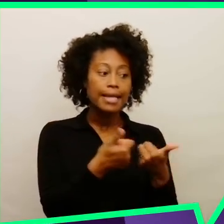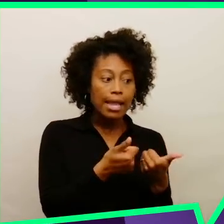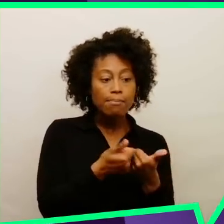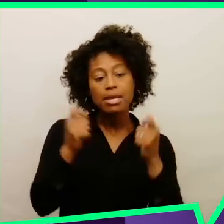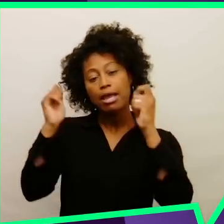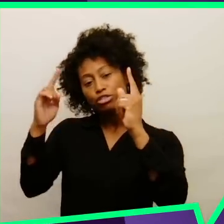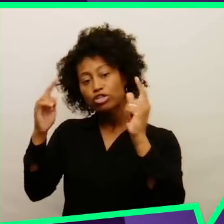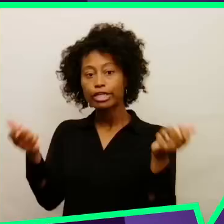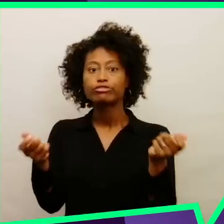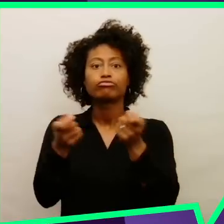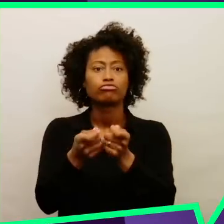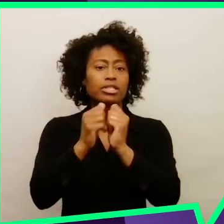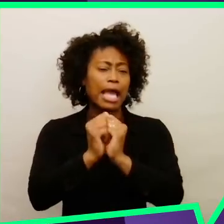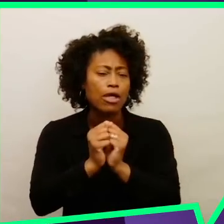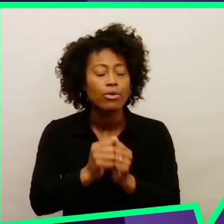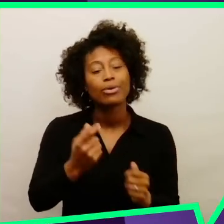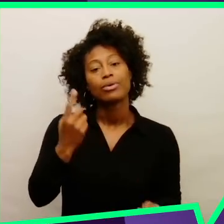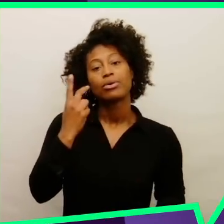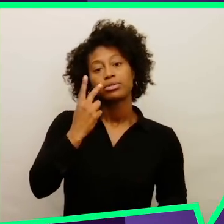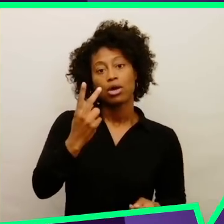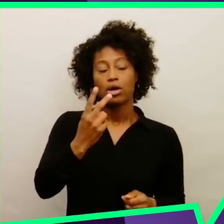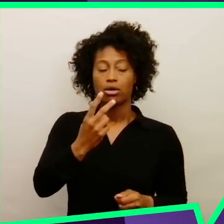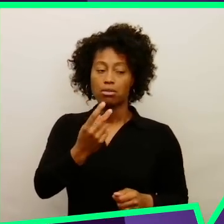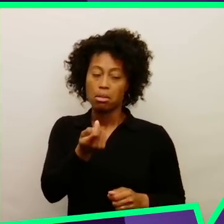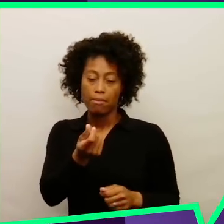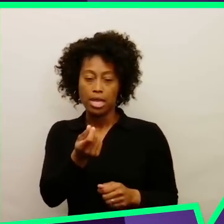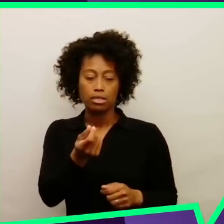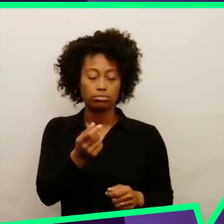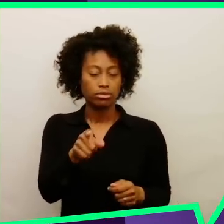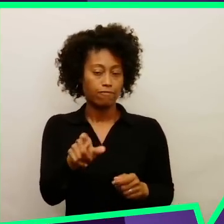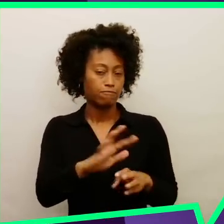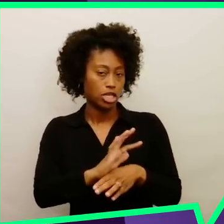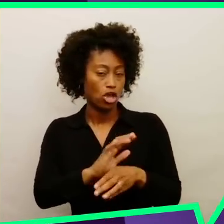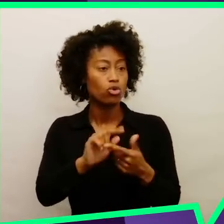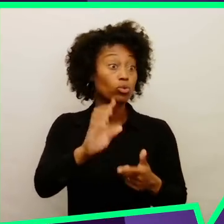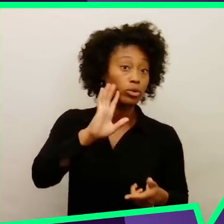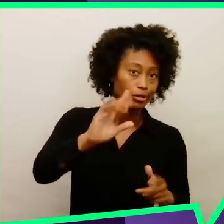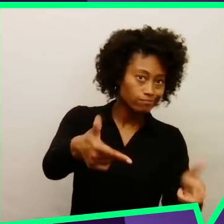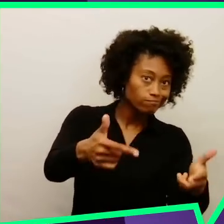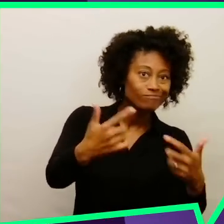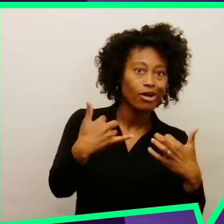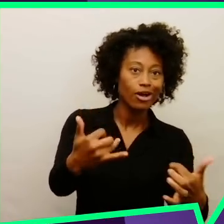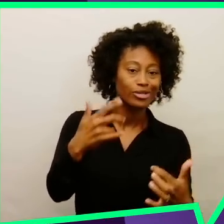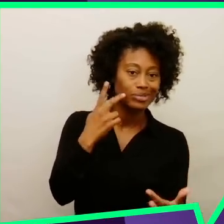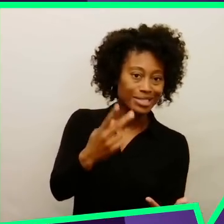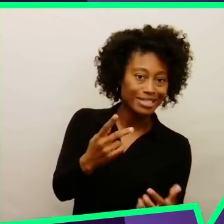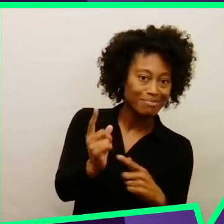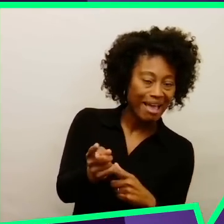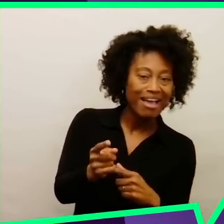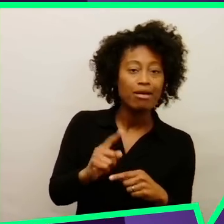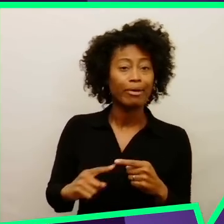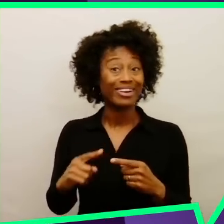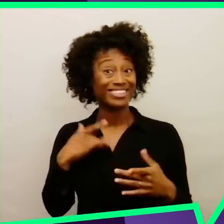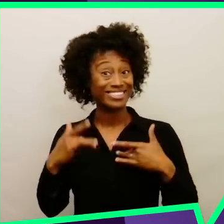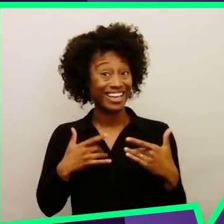We saw a little bit of a video. You'll see here in a hot second. But are you excited to talk to the Cleverlike people and learn a little bit more about what they do?